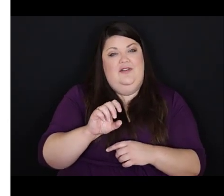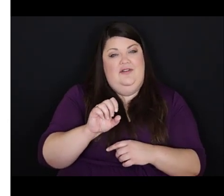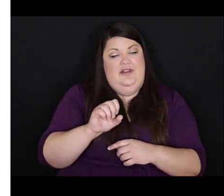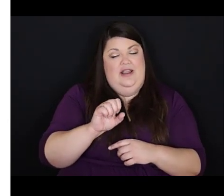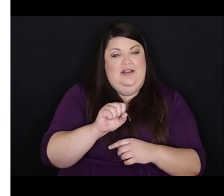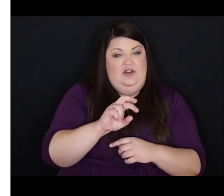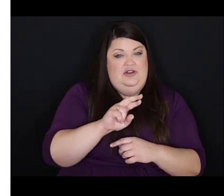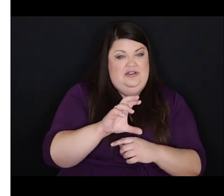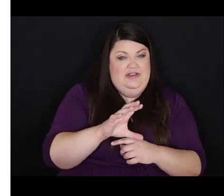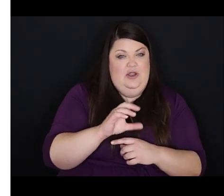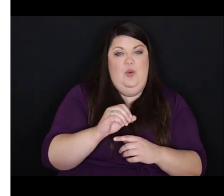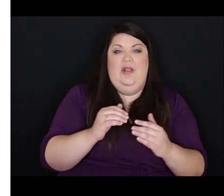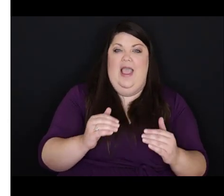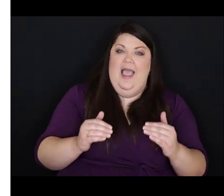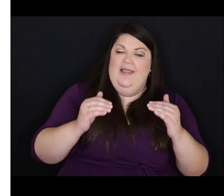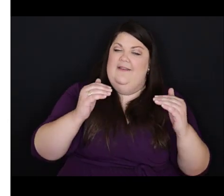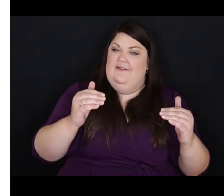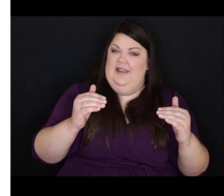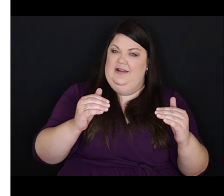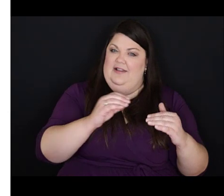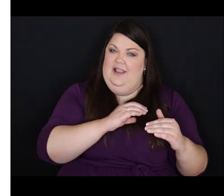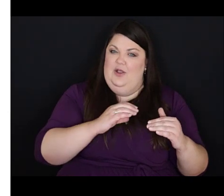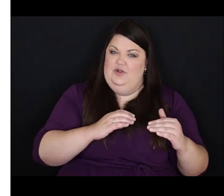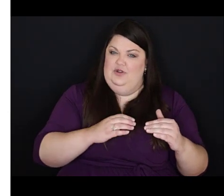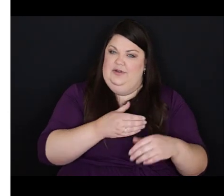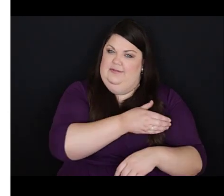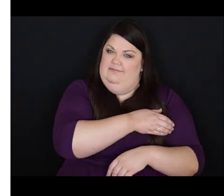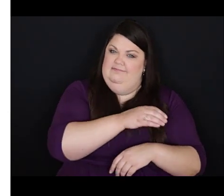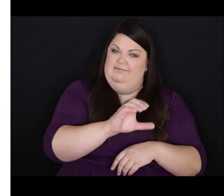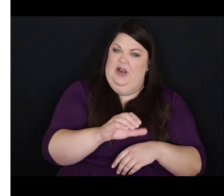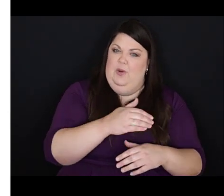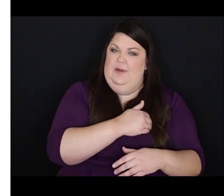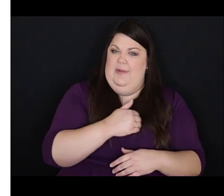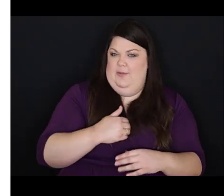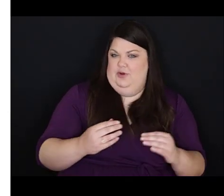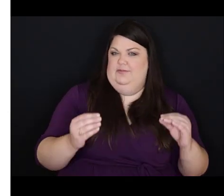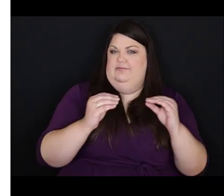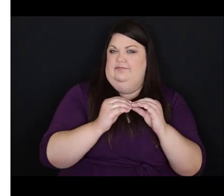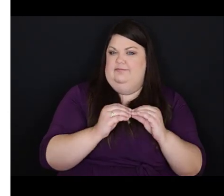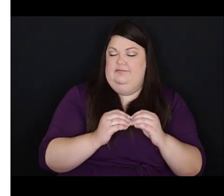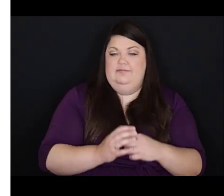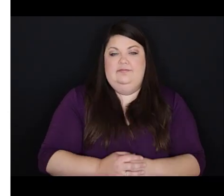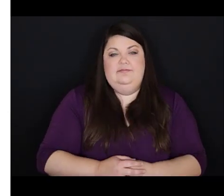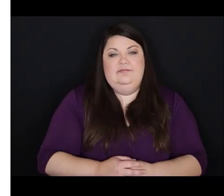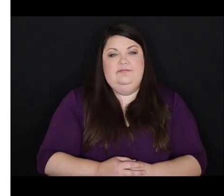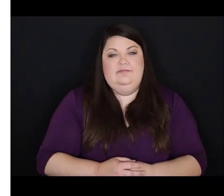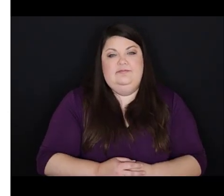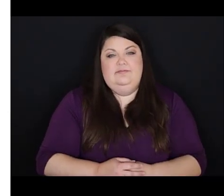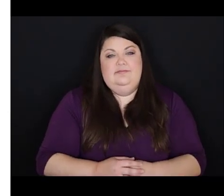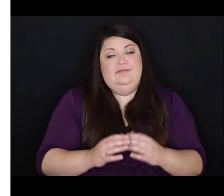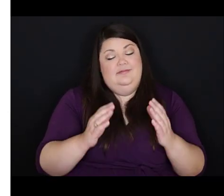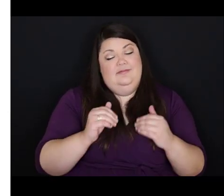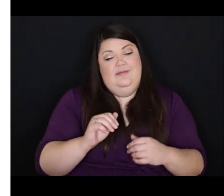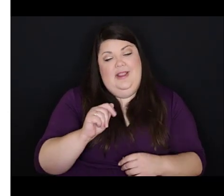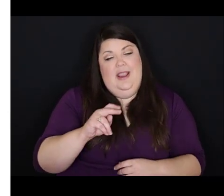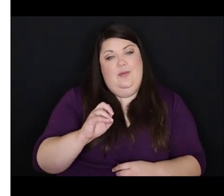the Council and further empower its members. Next, April Trice will be presenting Description